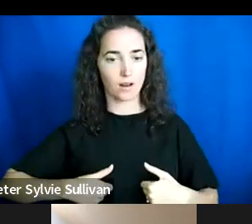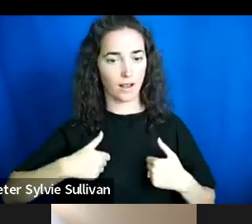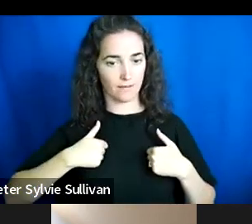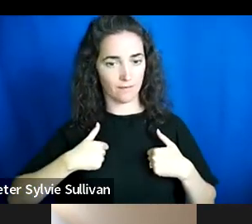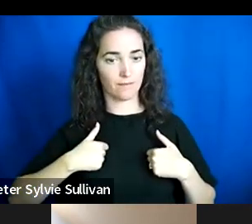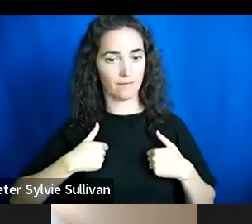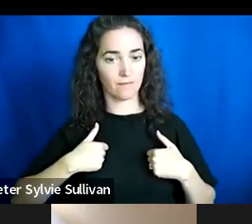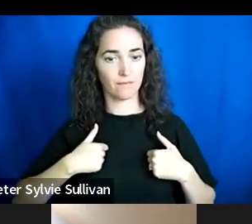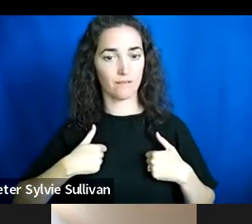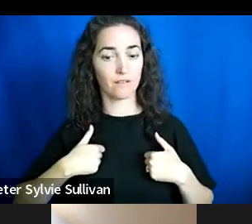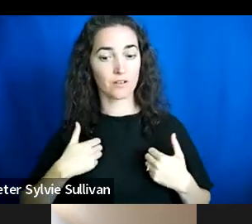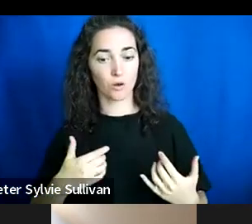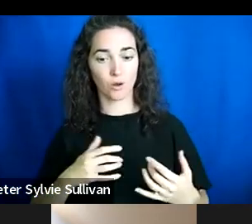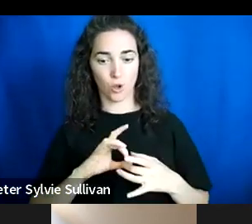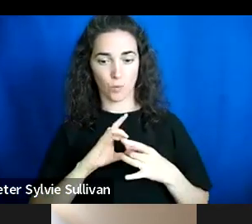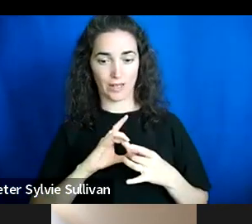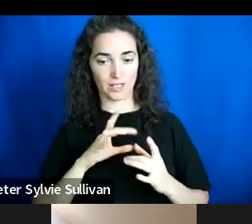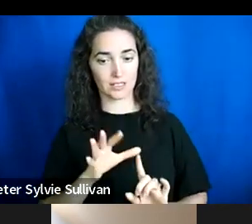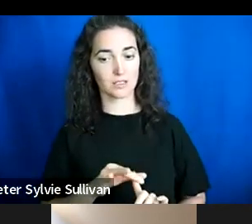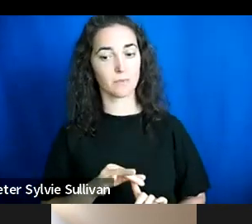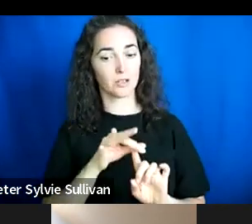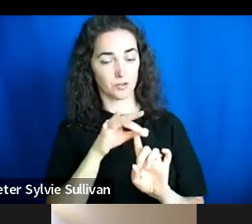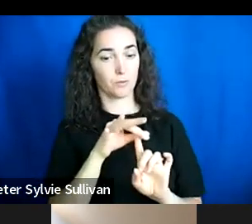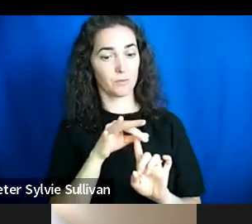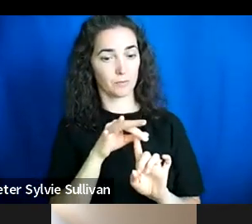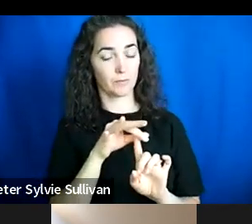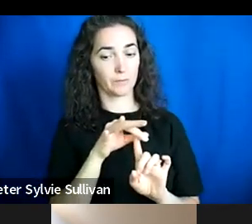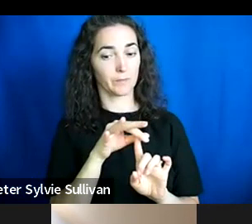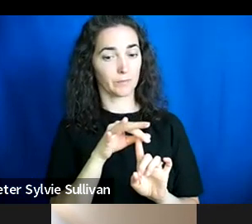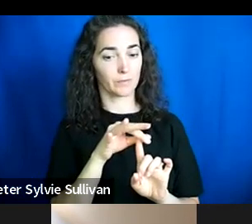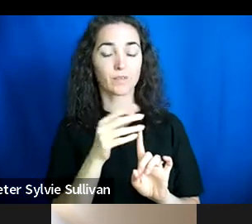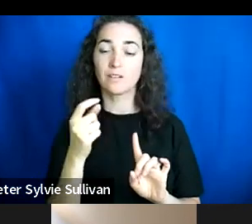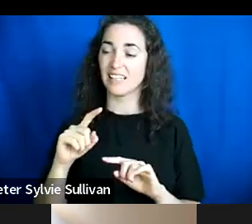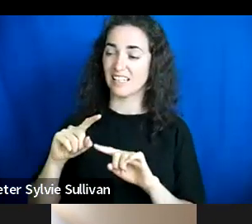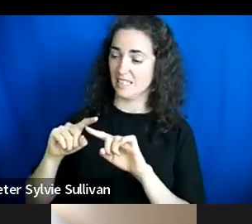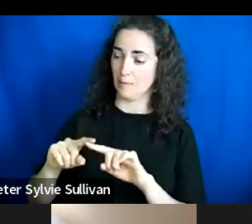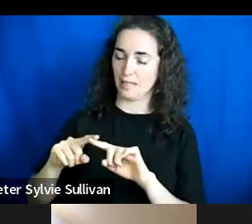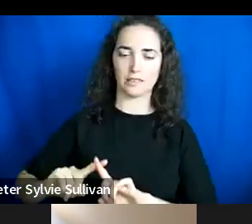builds such a unique relationship because it's a different type of dependence and interdependence.